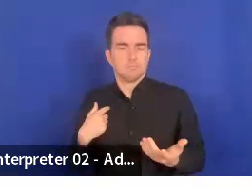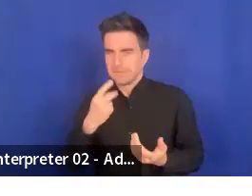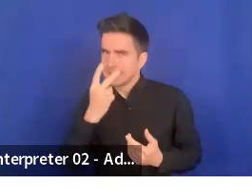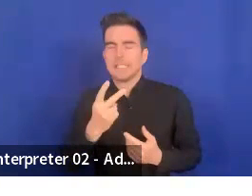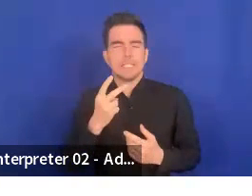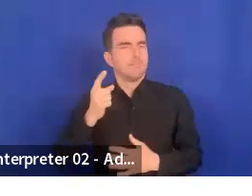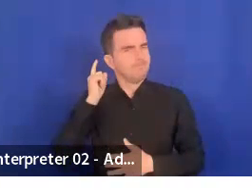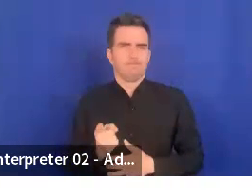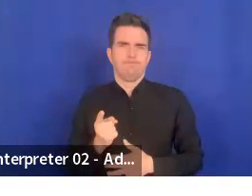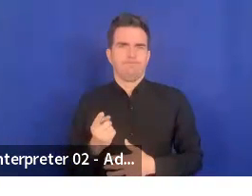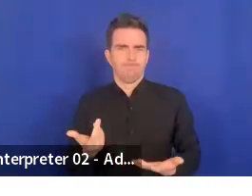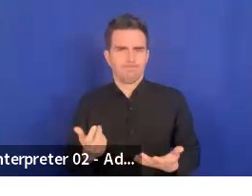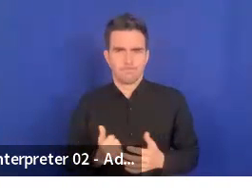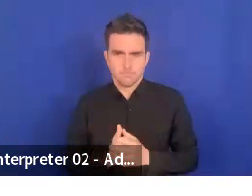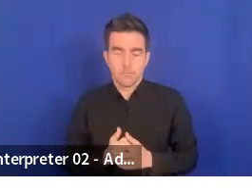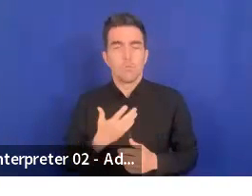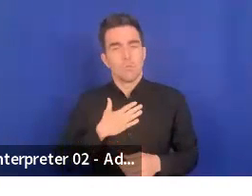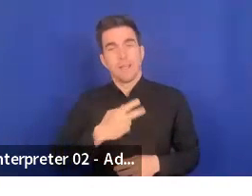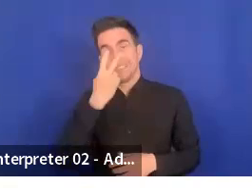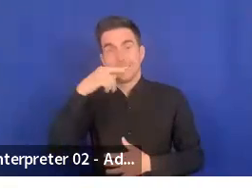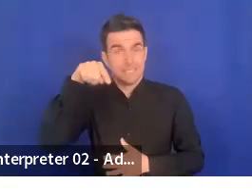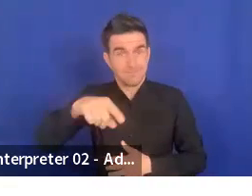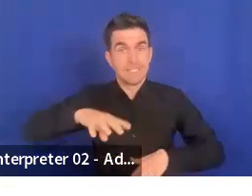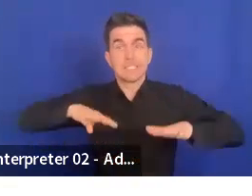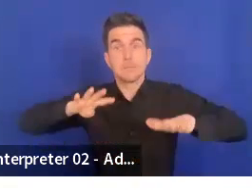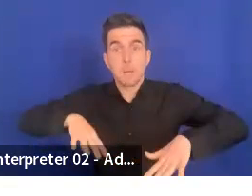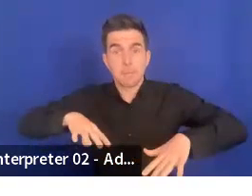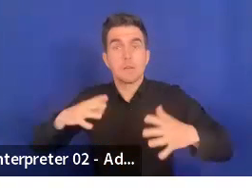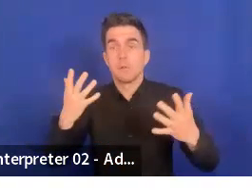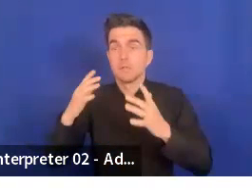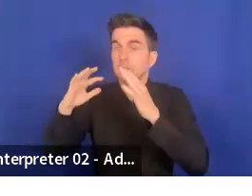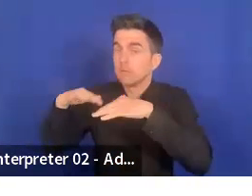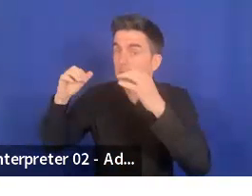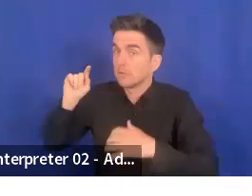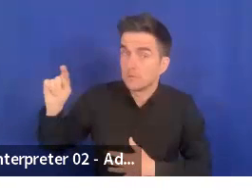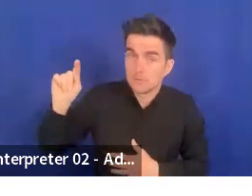at the highest levels, you know, not leaving this to community health care workers to do